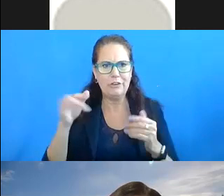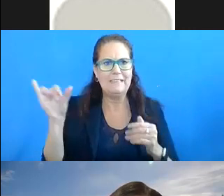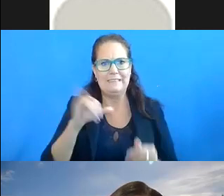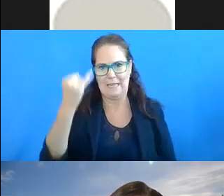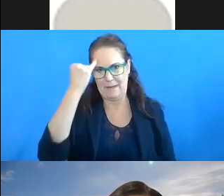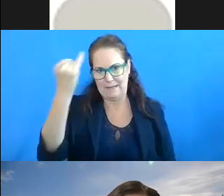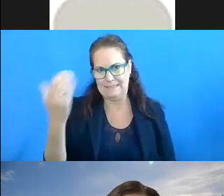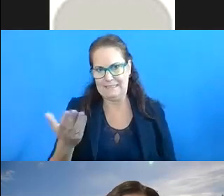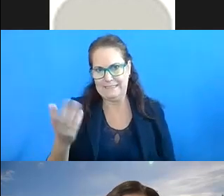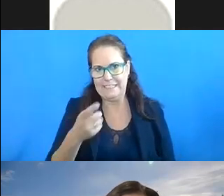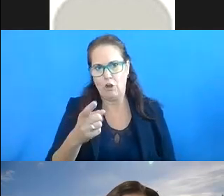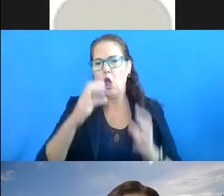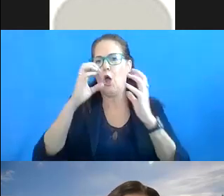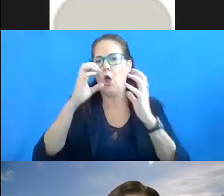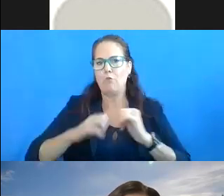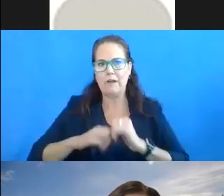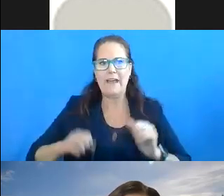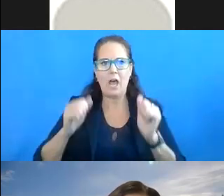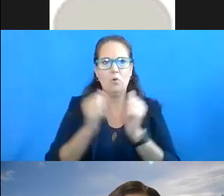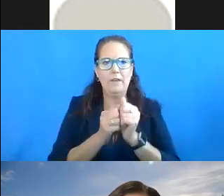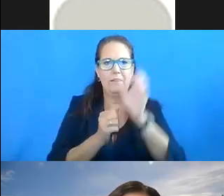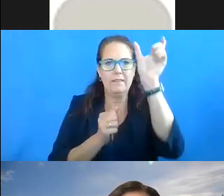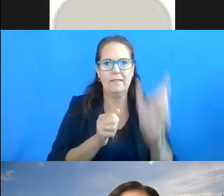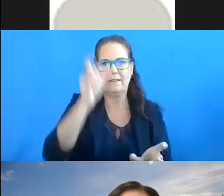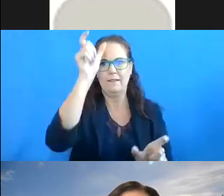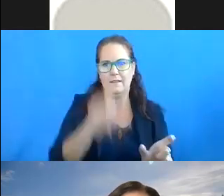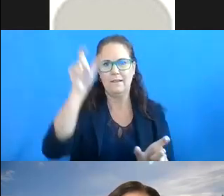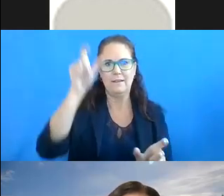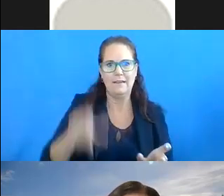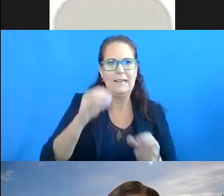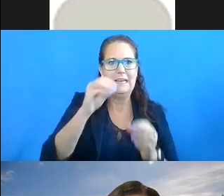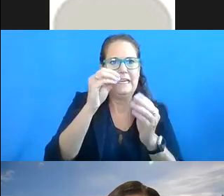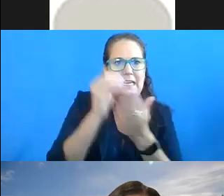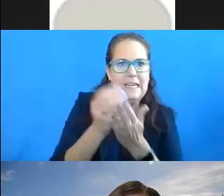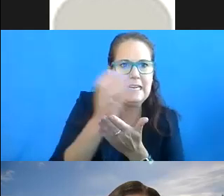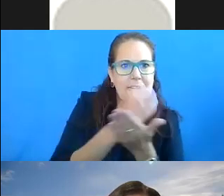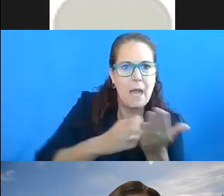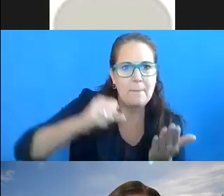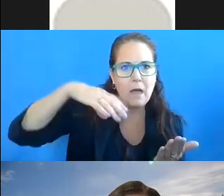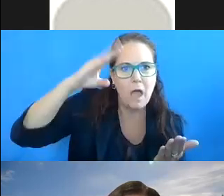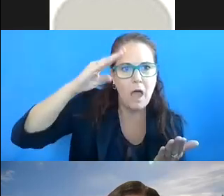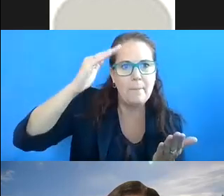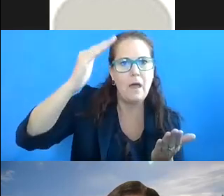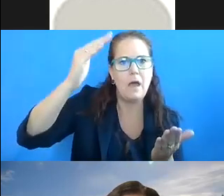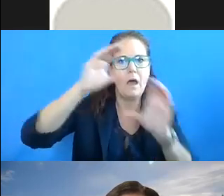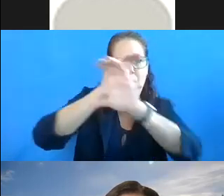It is broken down with the description of income at the top, and below that the list of expenses.